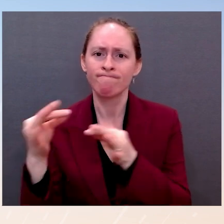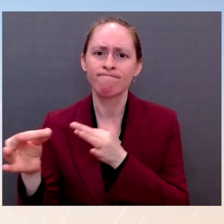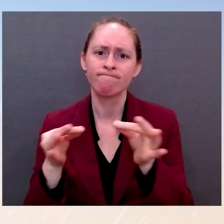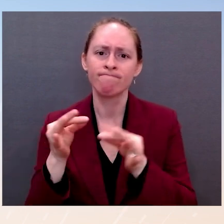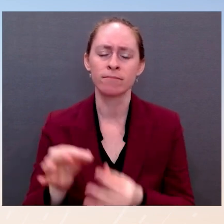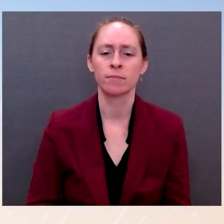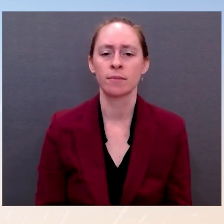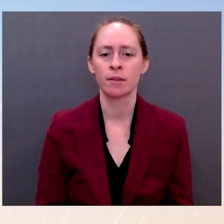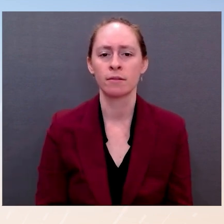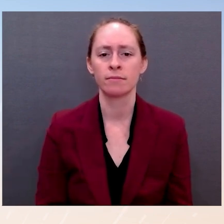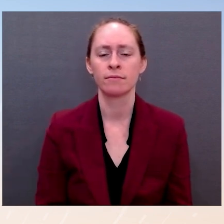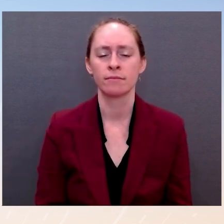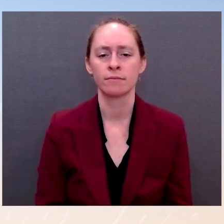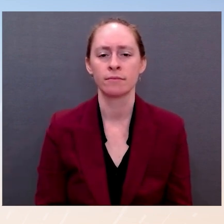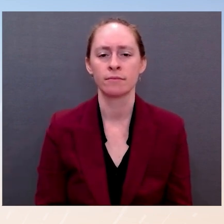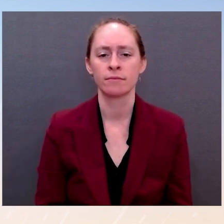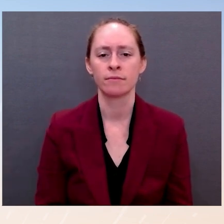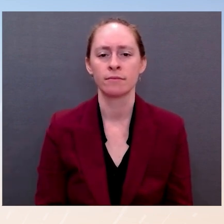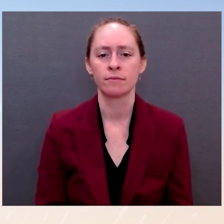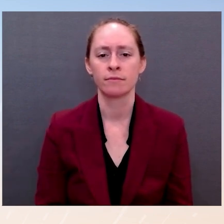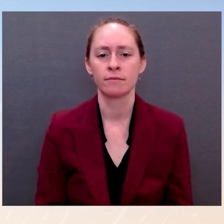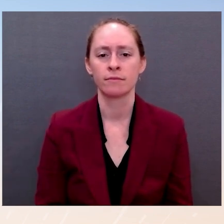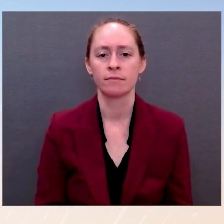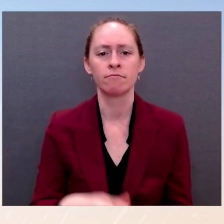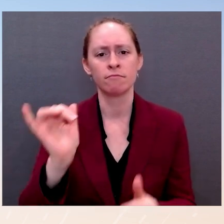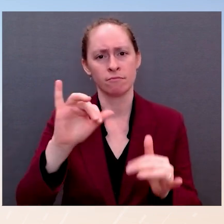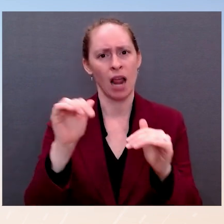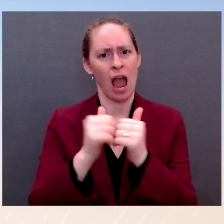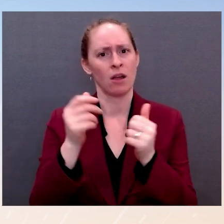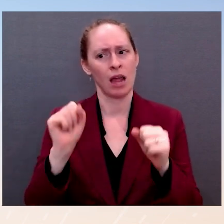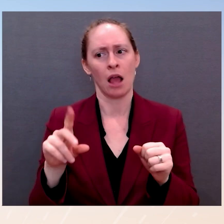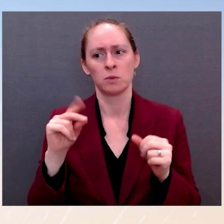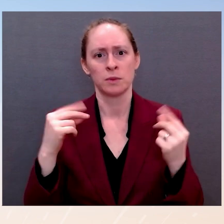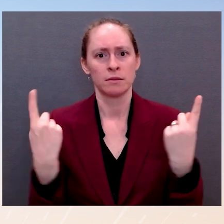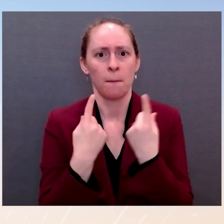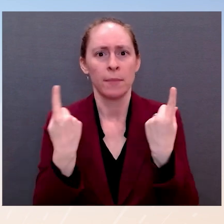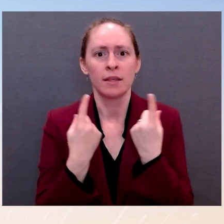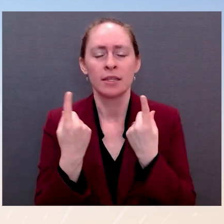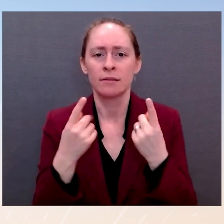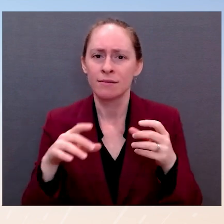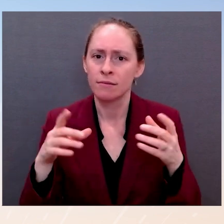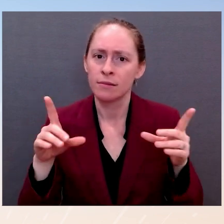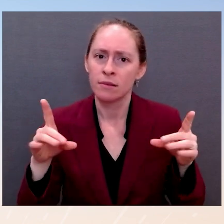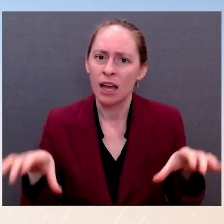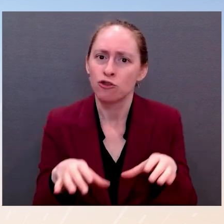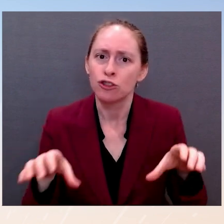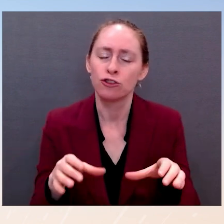We have to inform and we have to take action. And as I said, you know, as I said earlier,